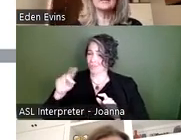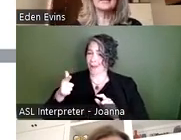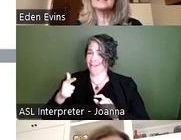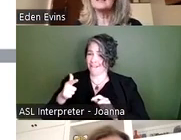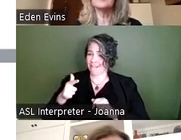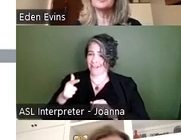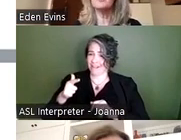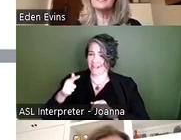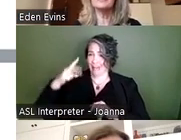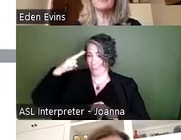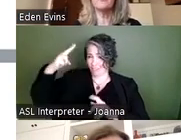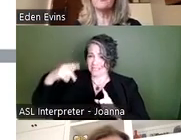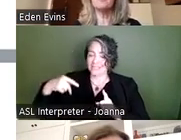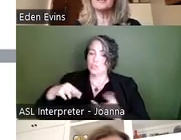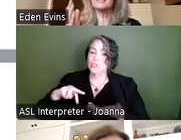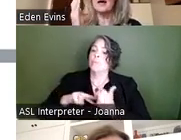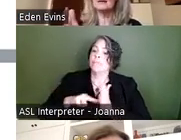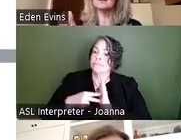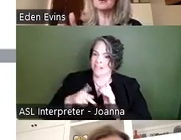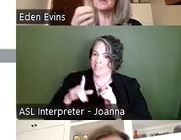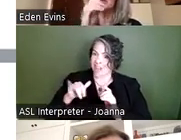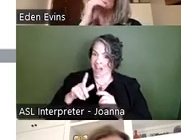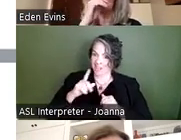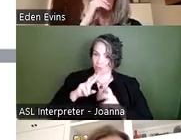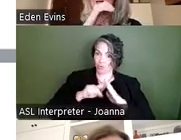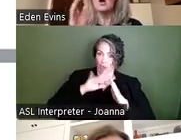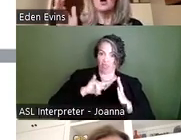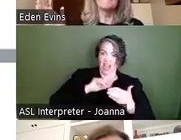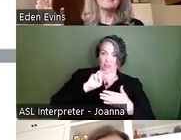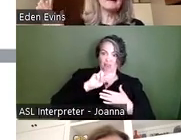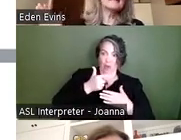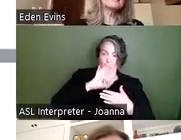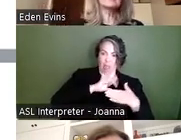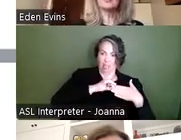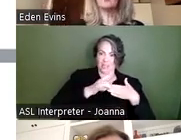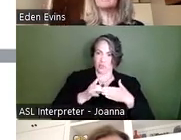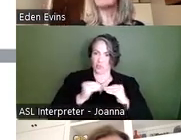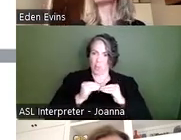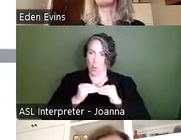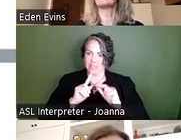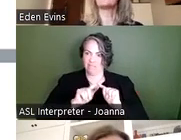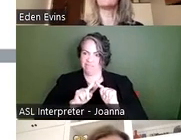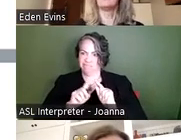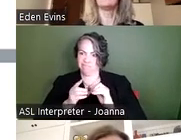nicotine for two weeks before they were exposed to cocaine became addicted to cocaine much faster at